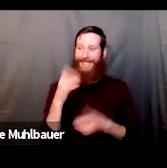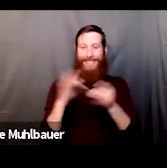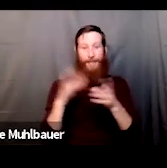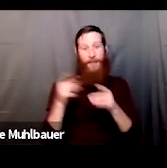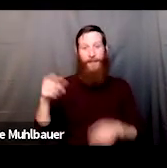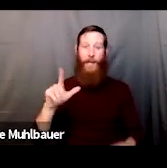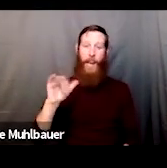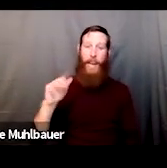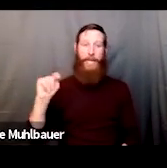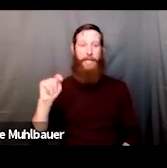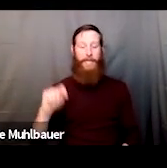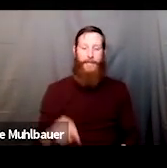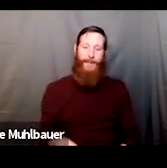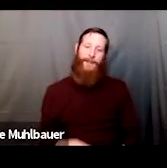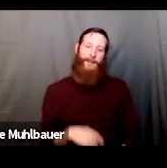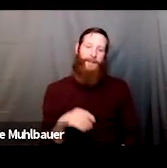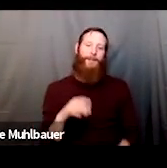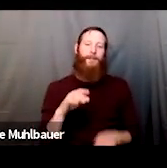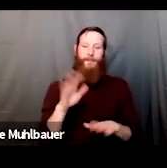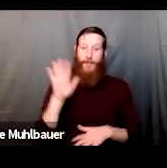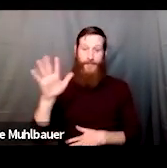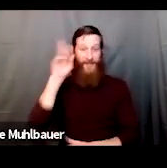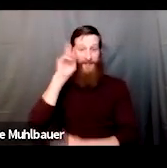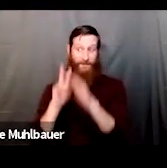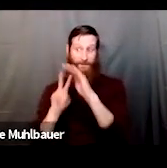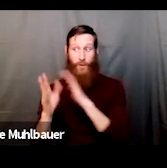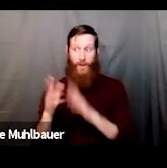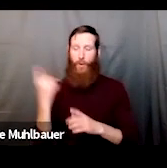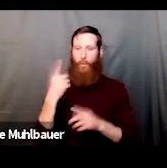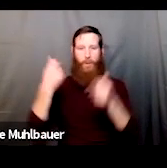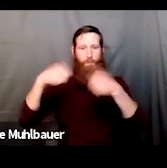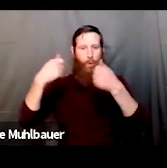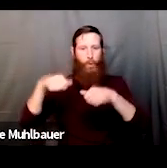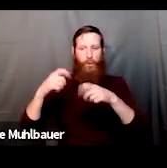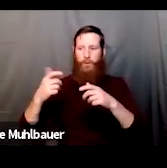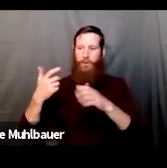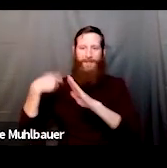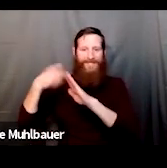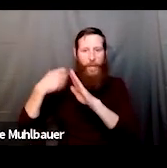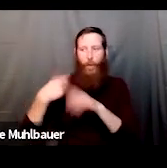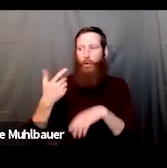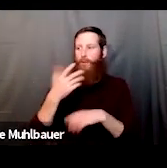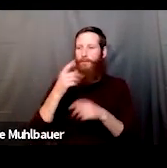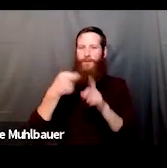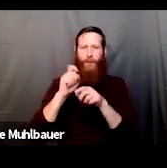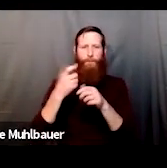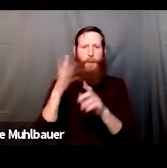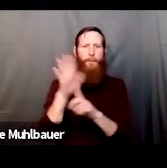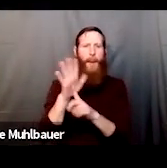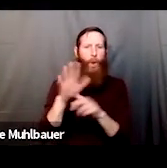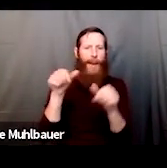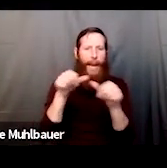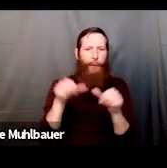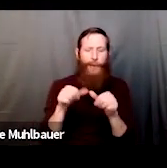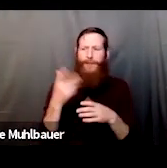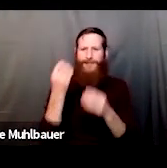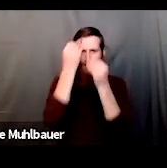The best part is that they have their forecasters post a bunch of videos and photos from the popular touring areas that will give you information not only about the snow stability